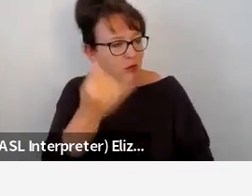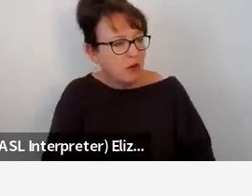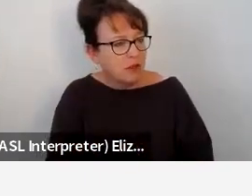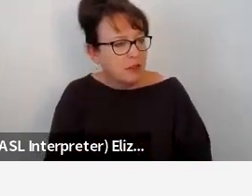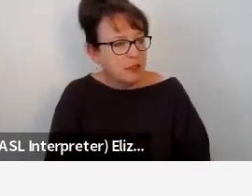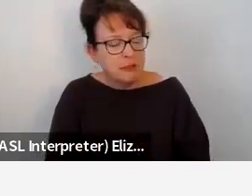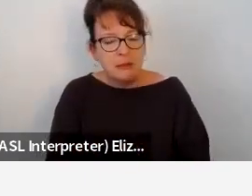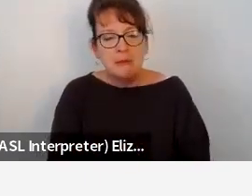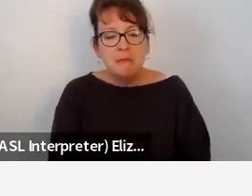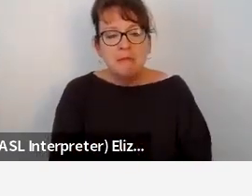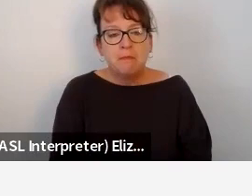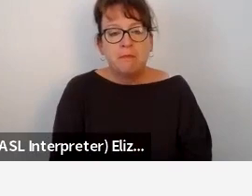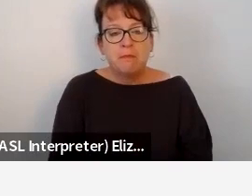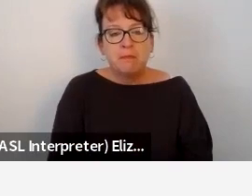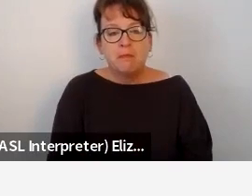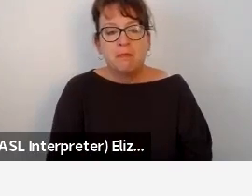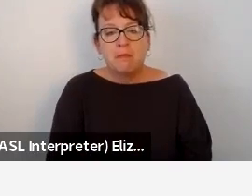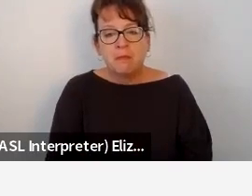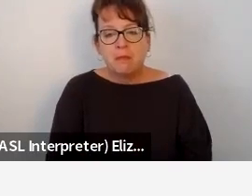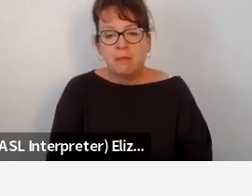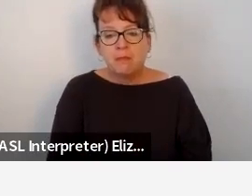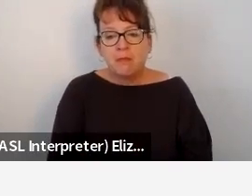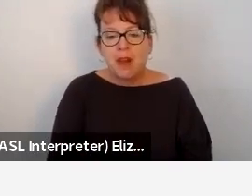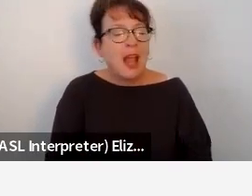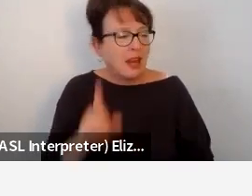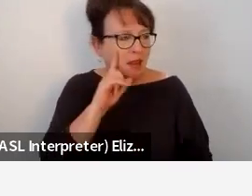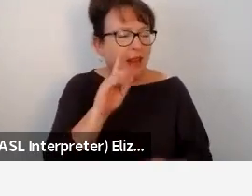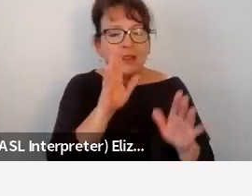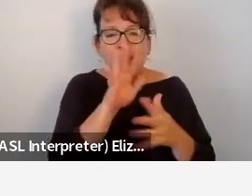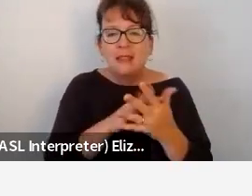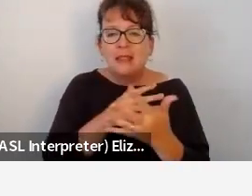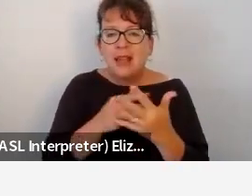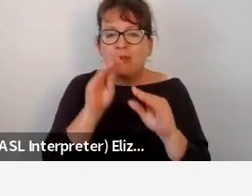their equipment. So priority points for scrappage is what we're planning.